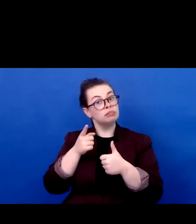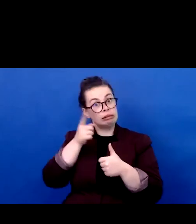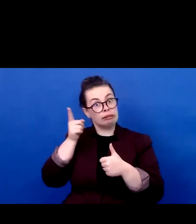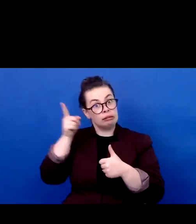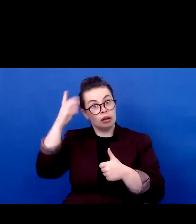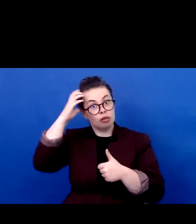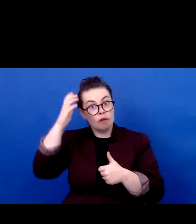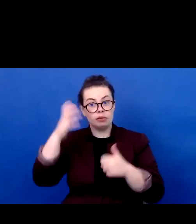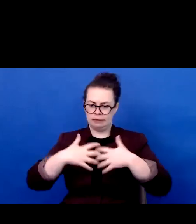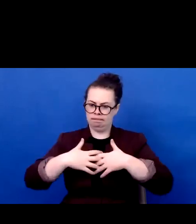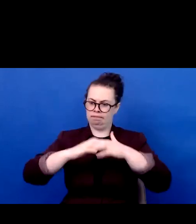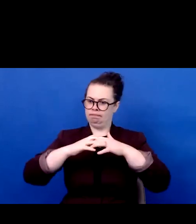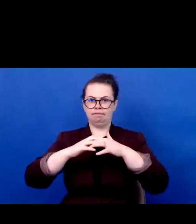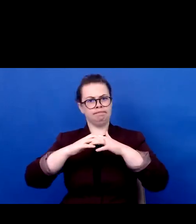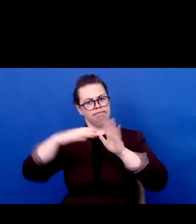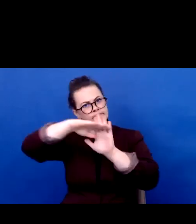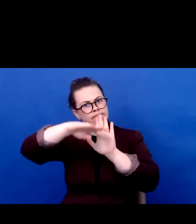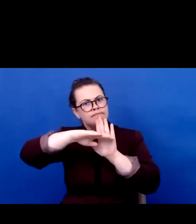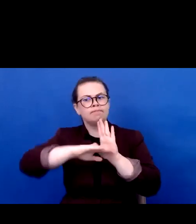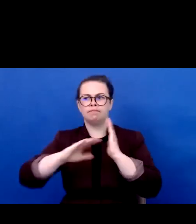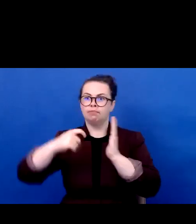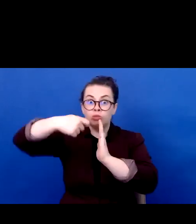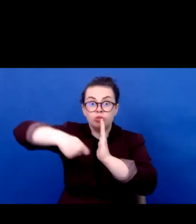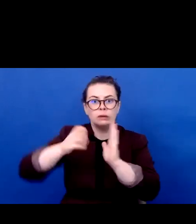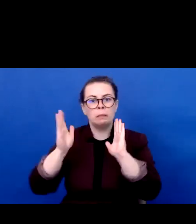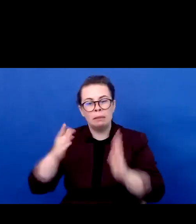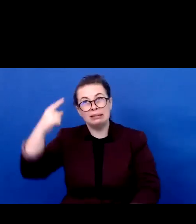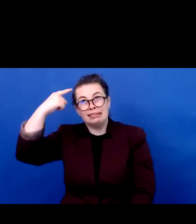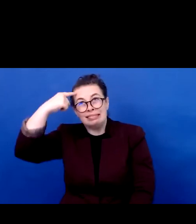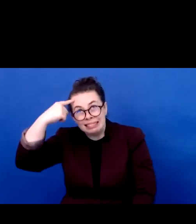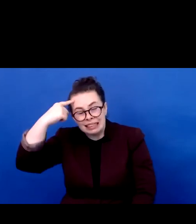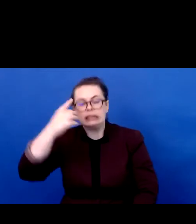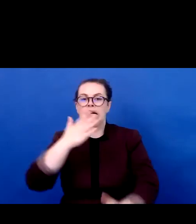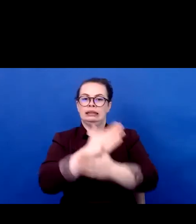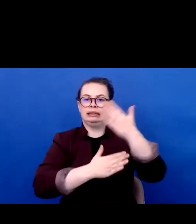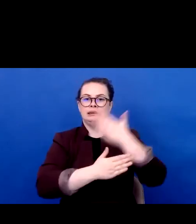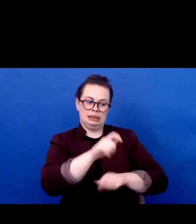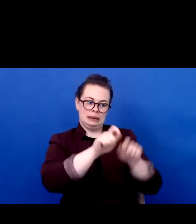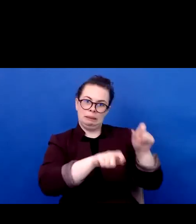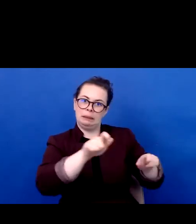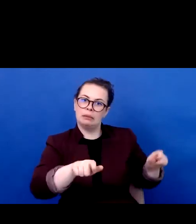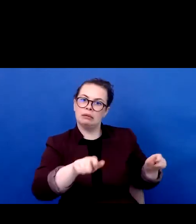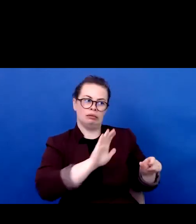their representative organizations in all disability related responses policy design